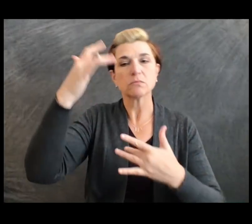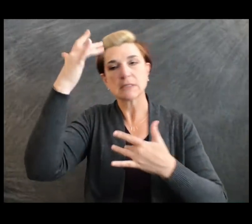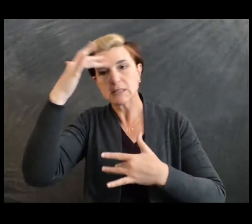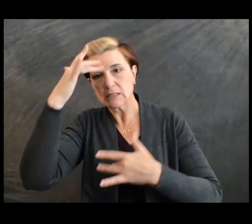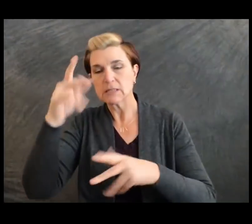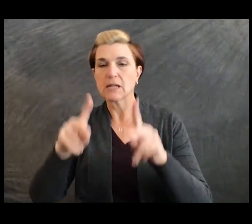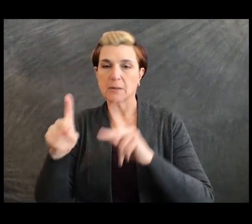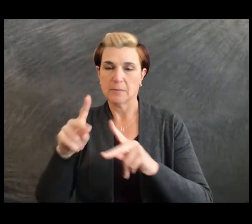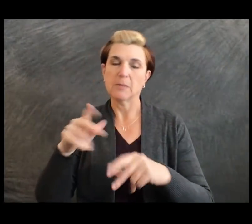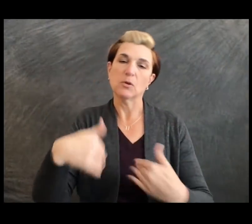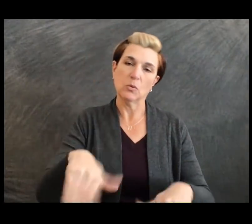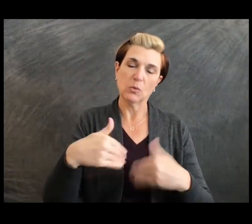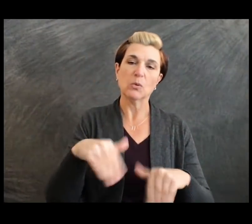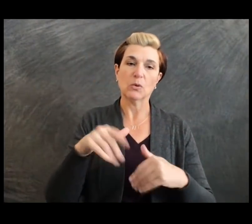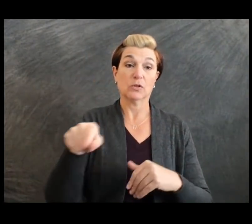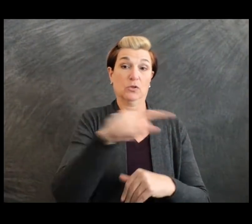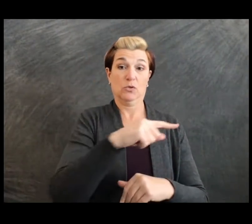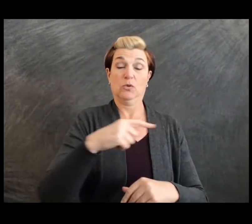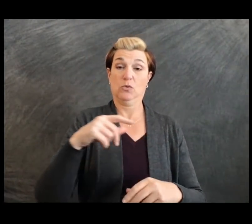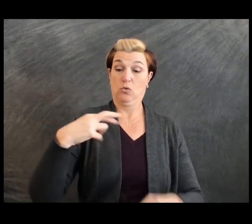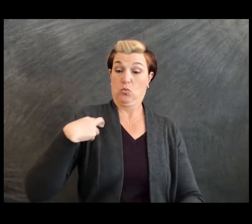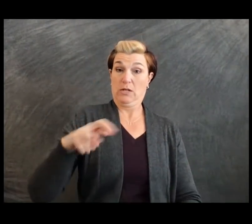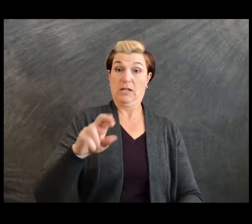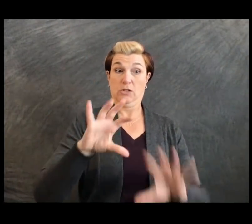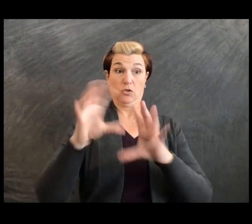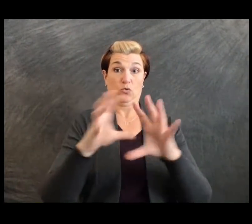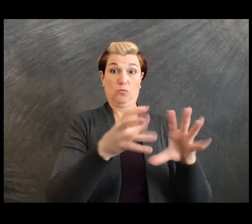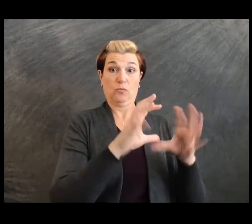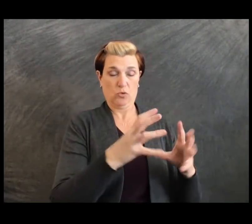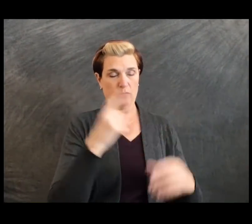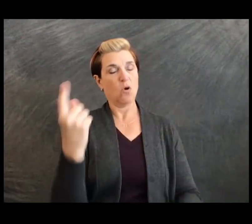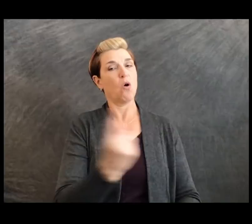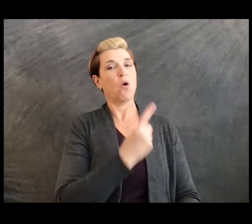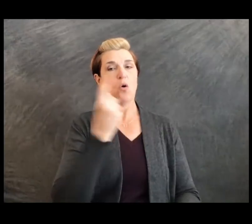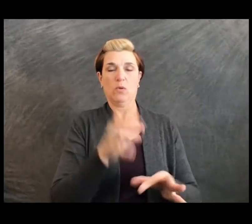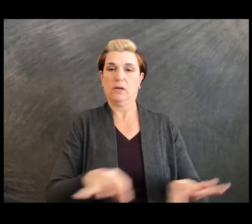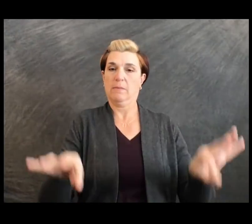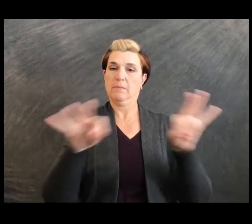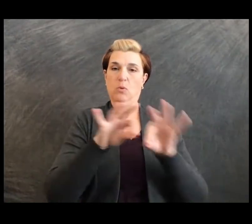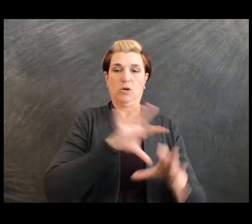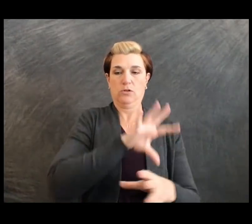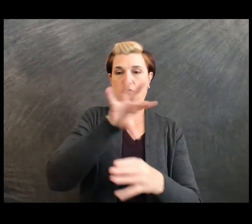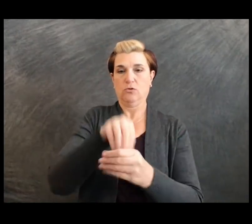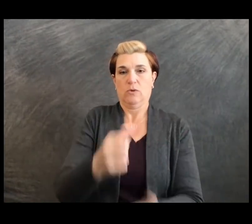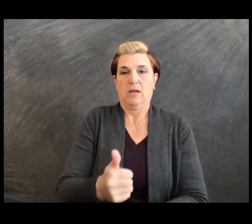is making the difference that it always has in the life of this nation one thing